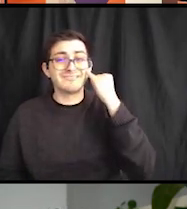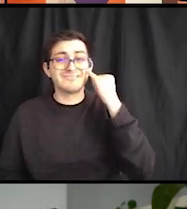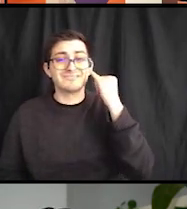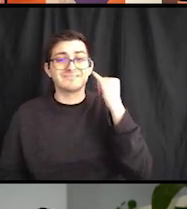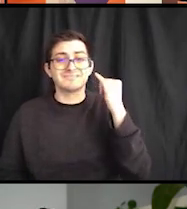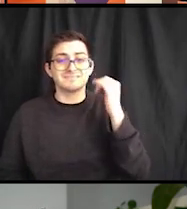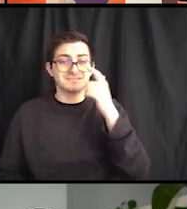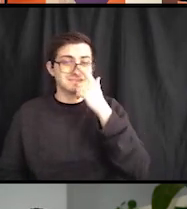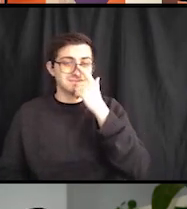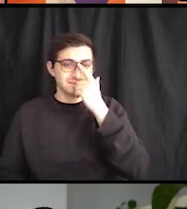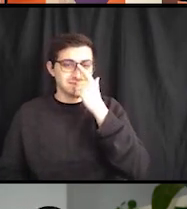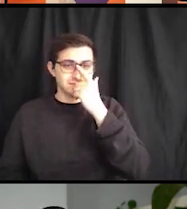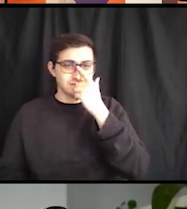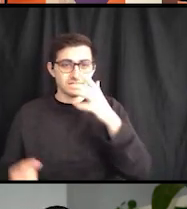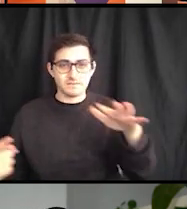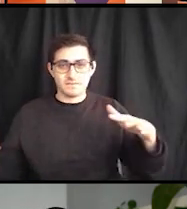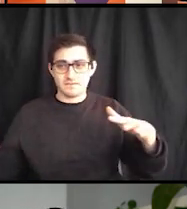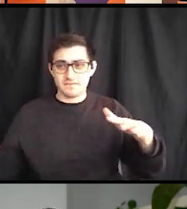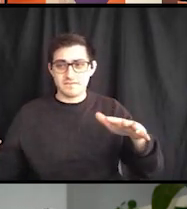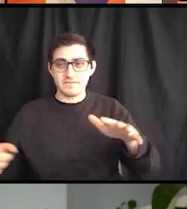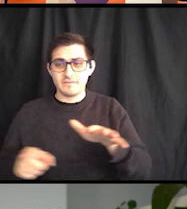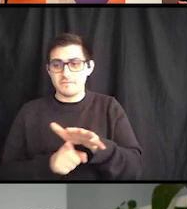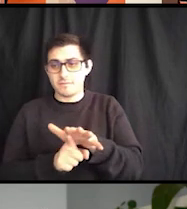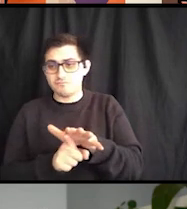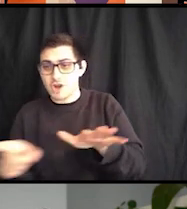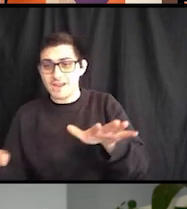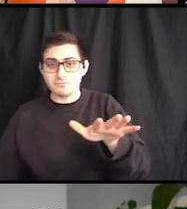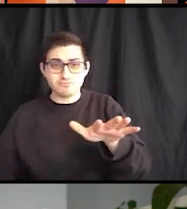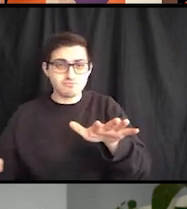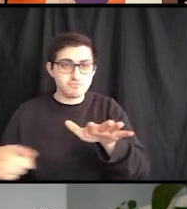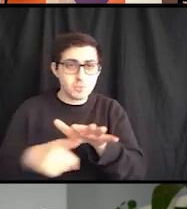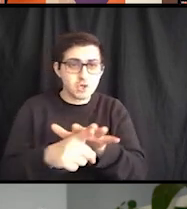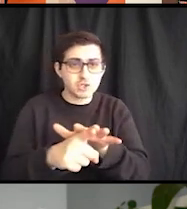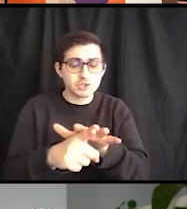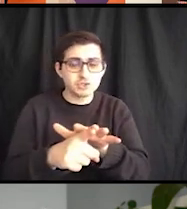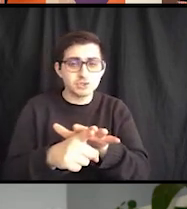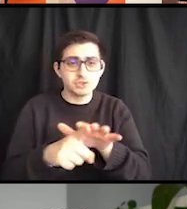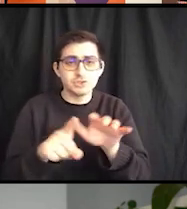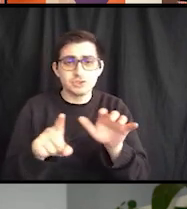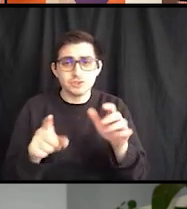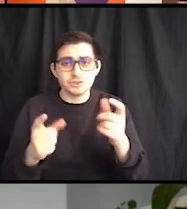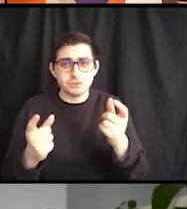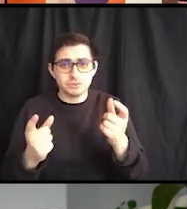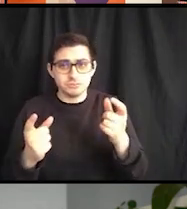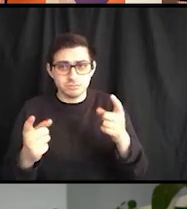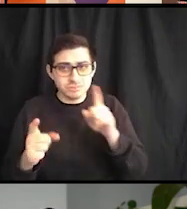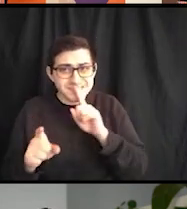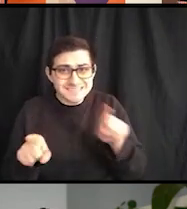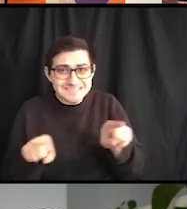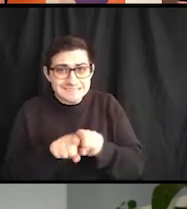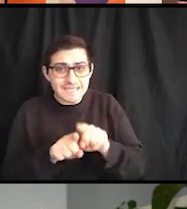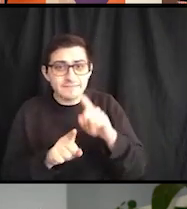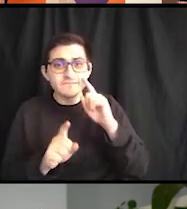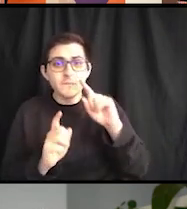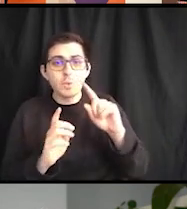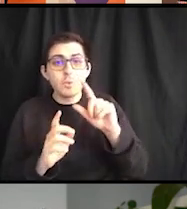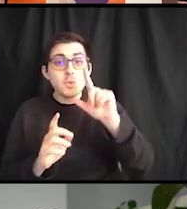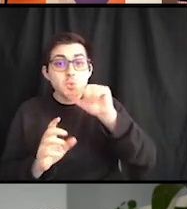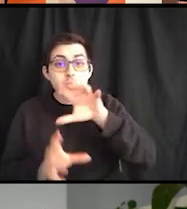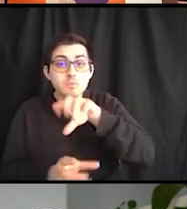Yeah so the thing is that only editors of the main file can merge the branch. And that's pretty cool because then viewers kind of